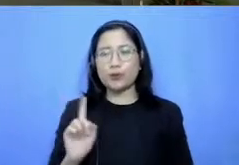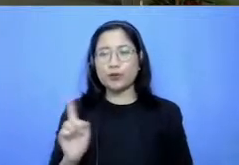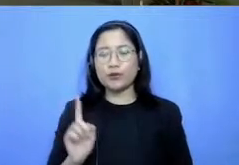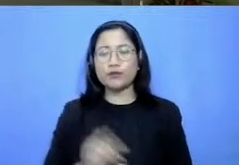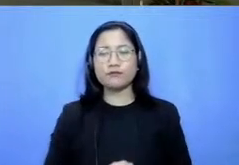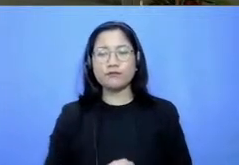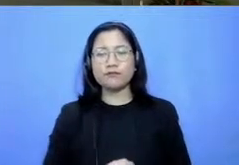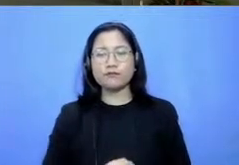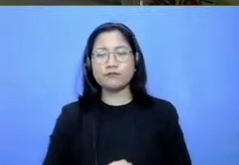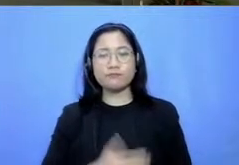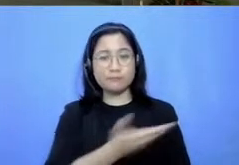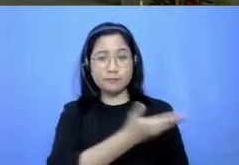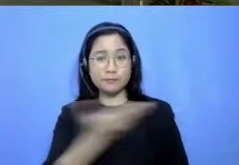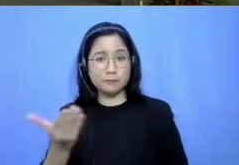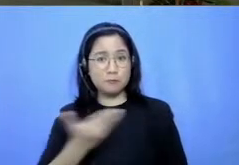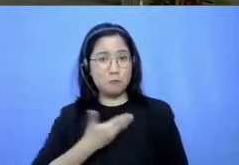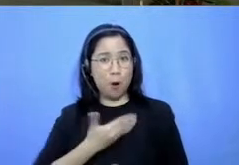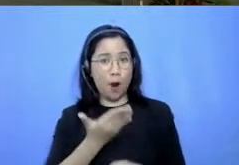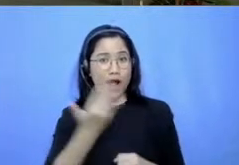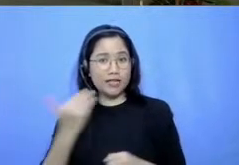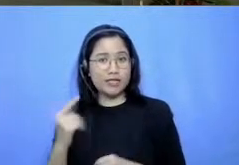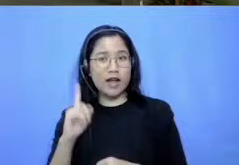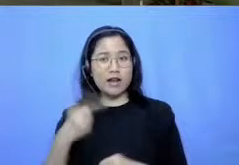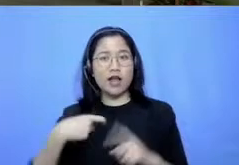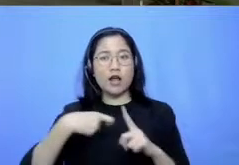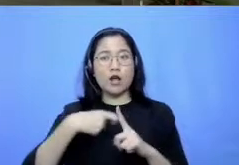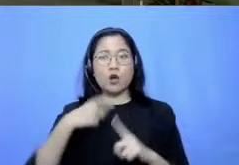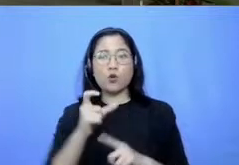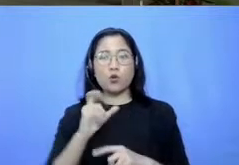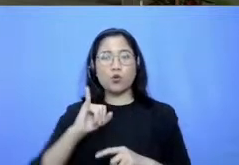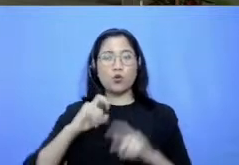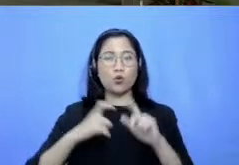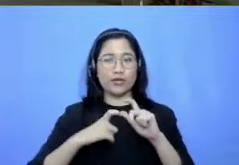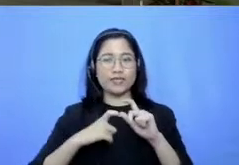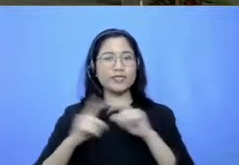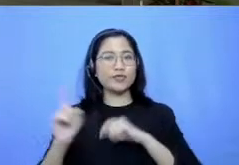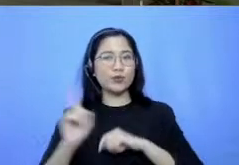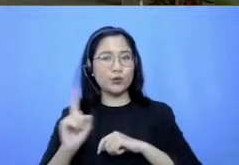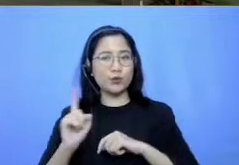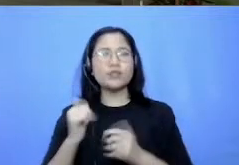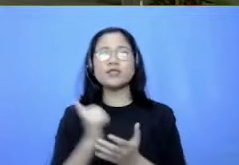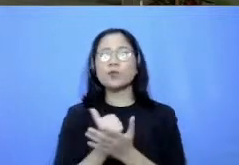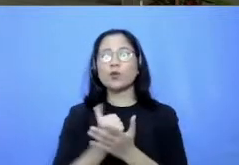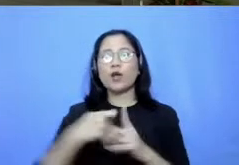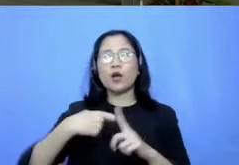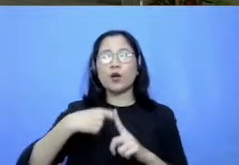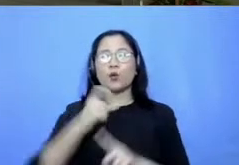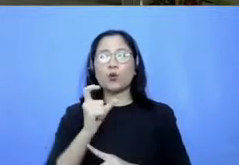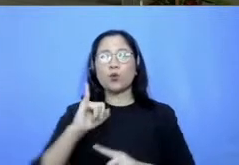the father and mother to follow quiz first quiz is actually very simple: guess the word